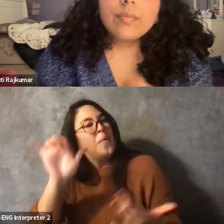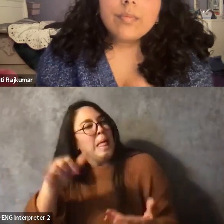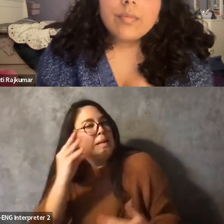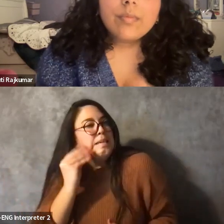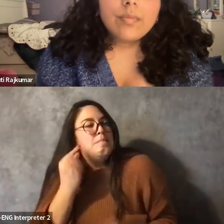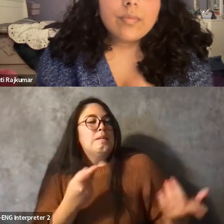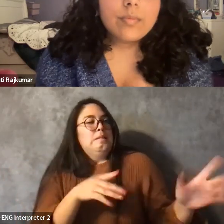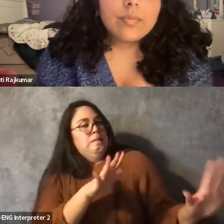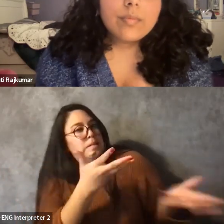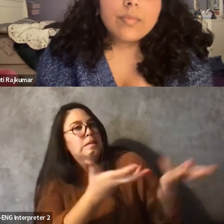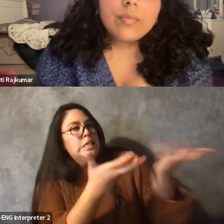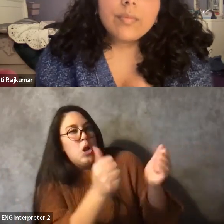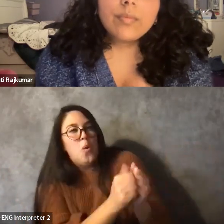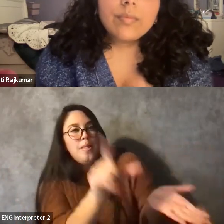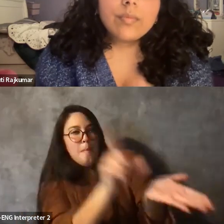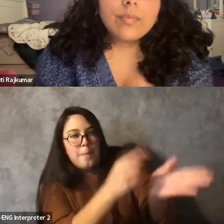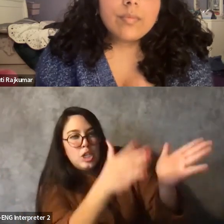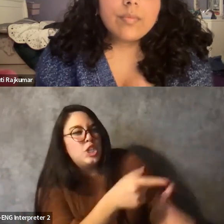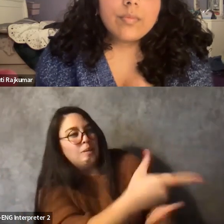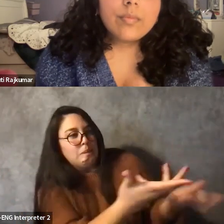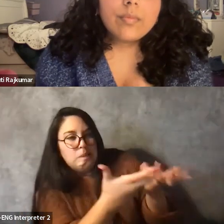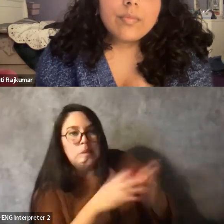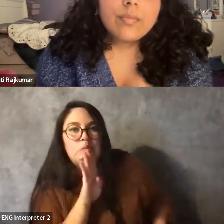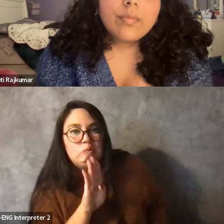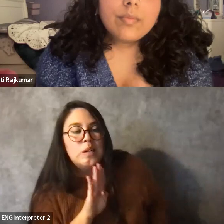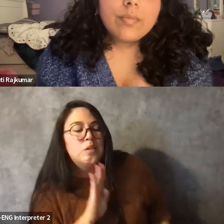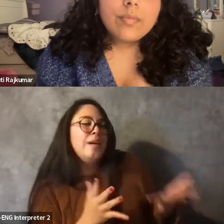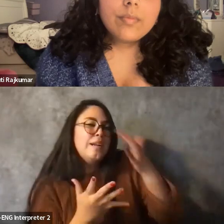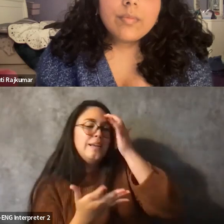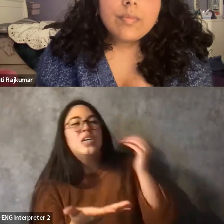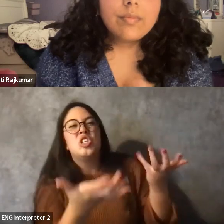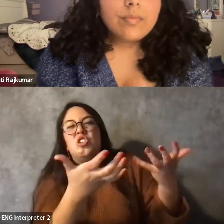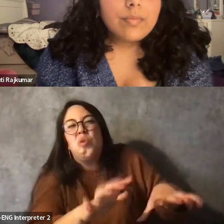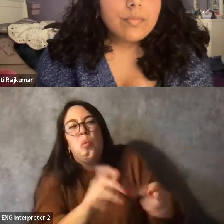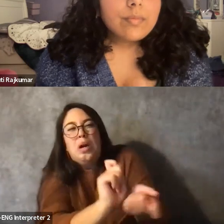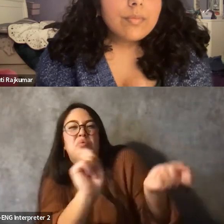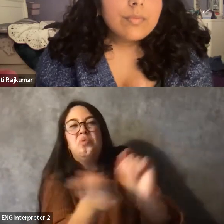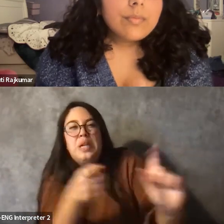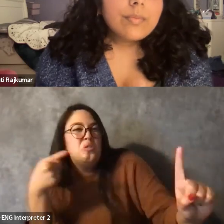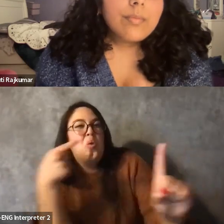of what the purpose of our book is. So we decided to go with the self-publishing route,